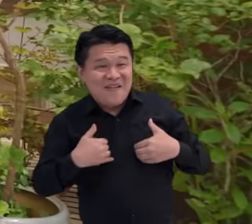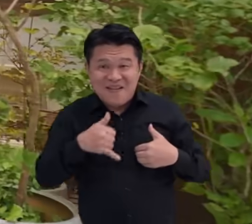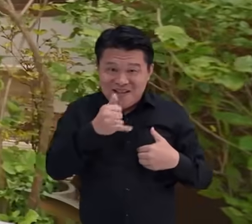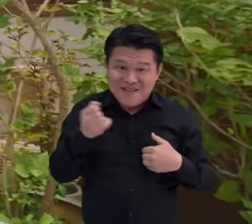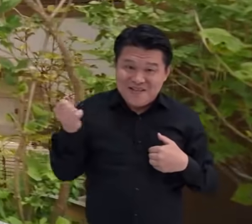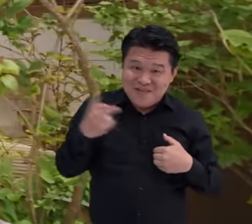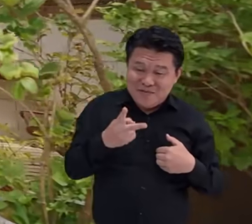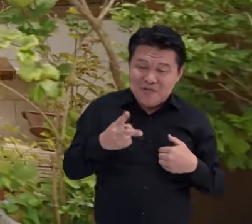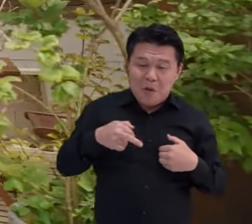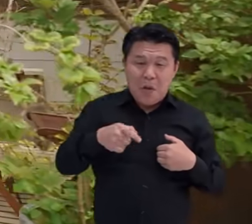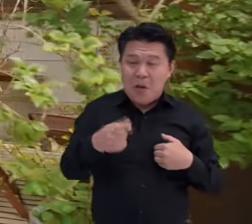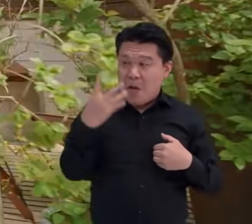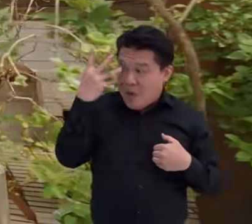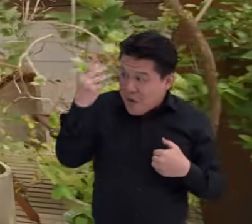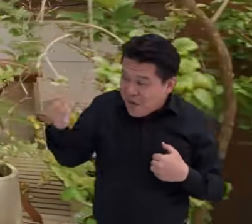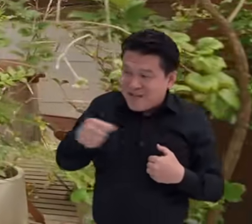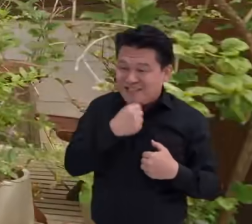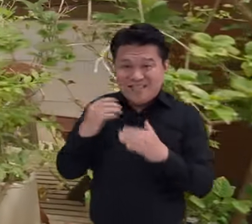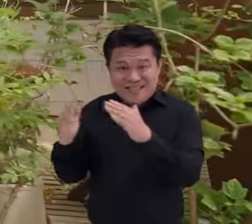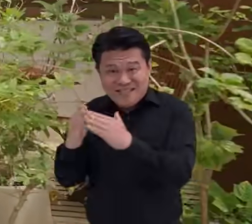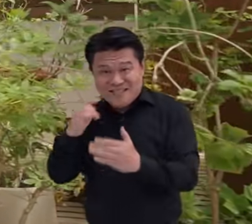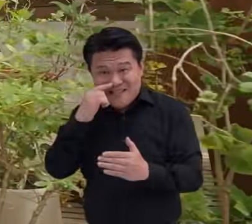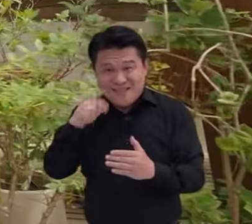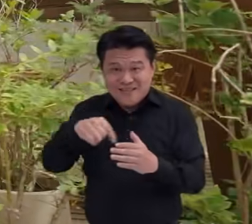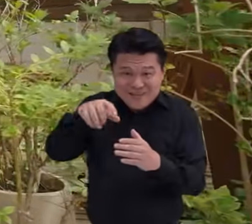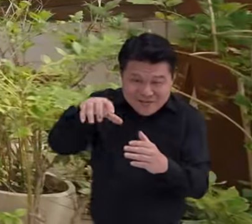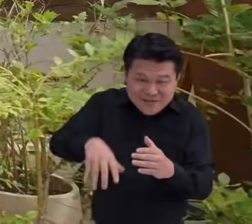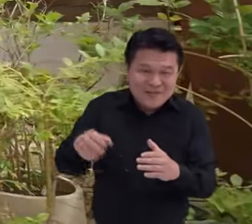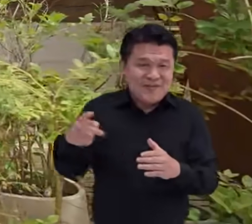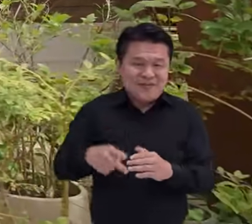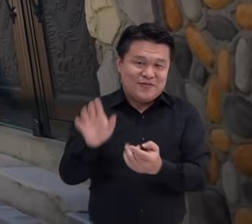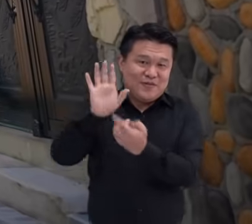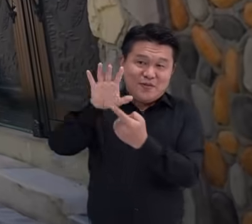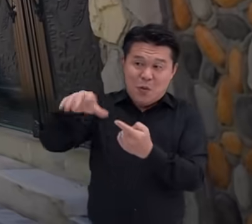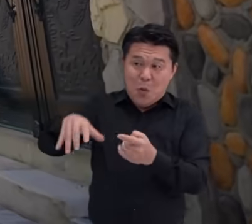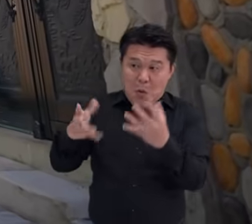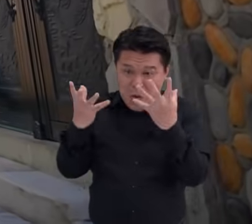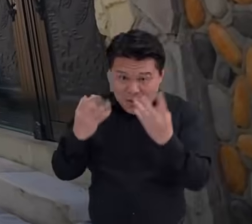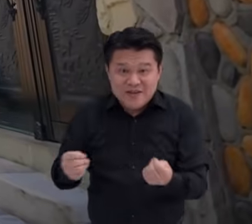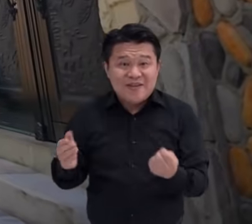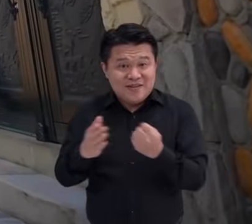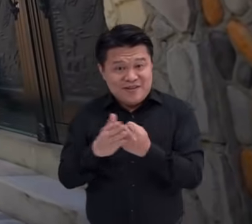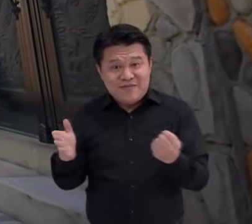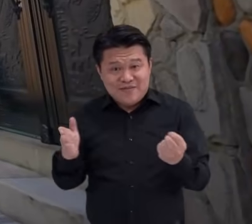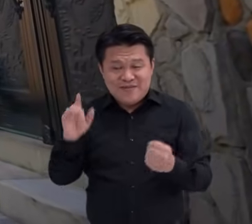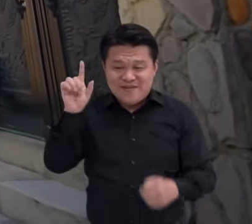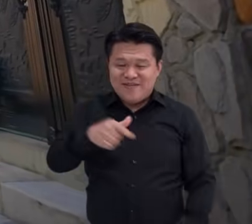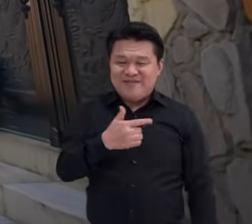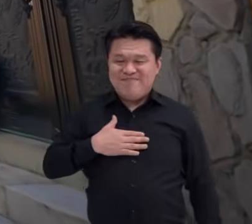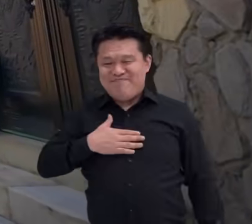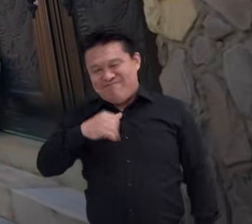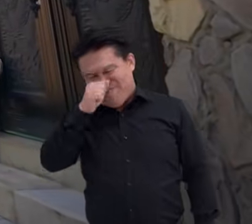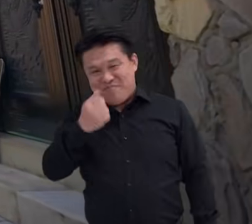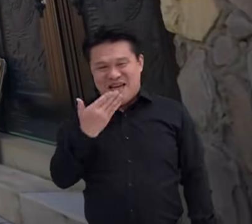There are many restaurants, cafes, and galleries that will have touring around the neighborhood all day long.